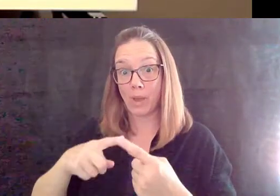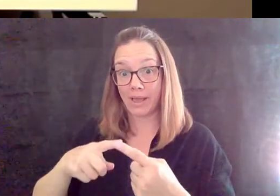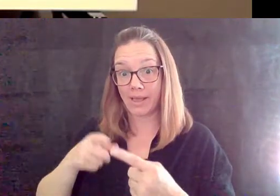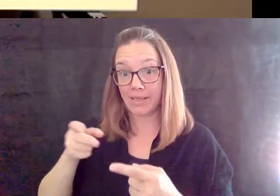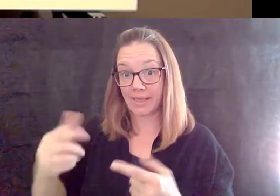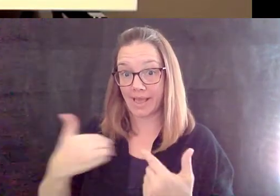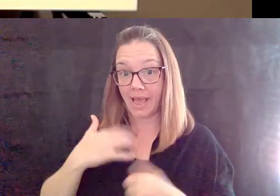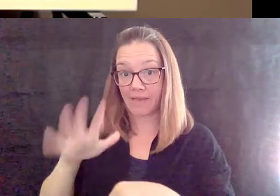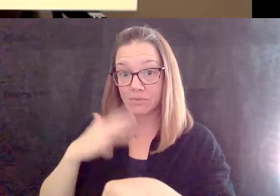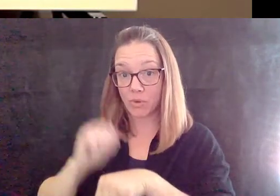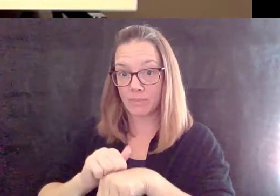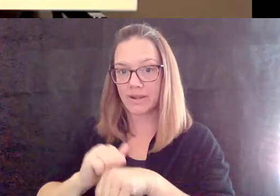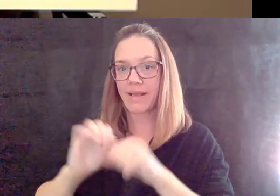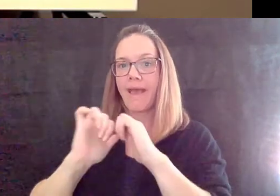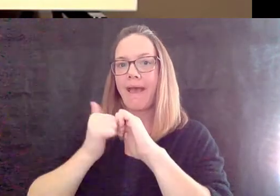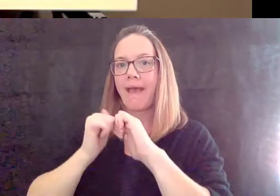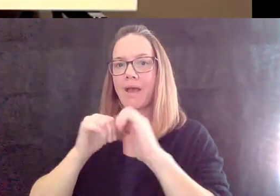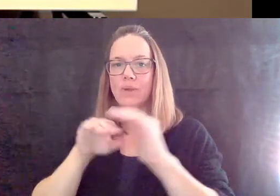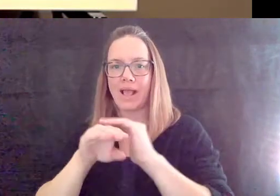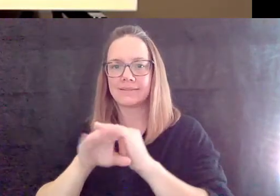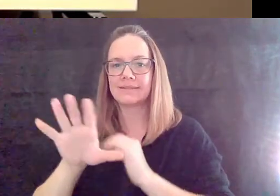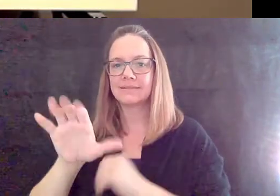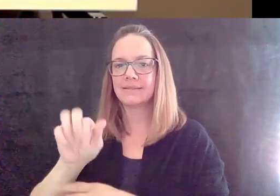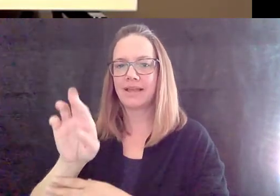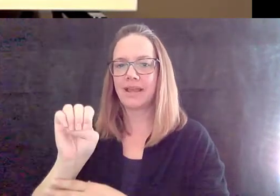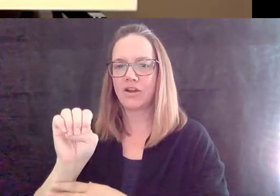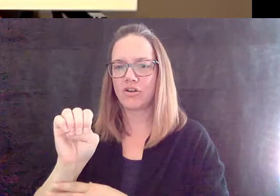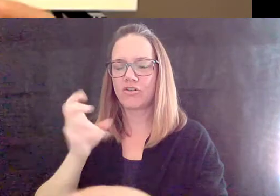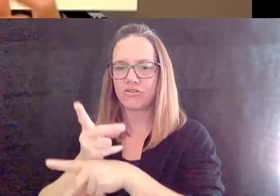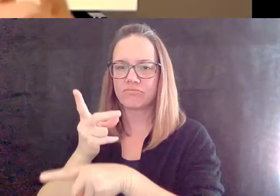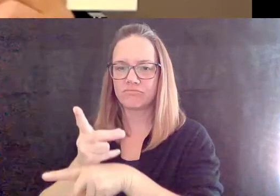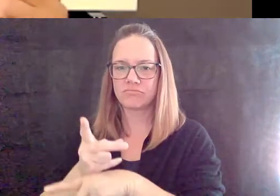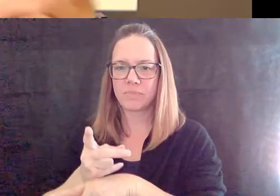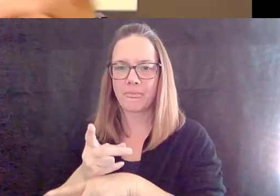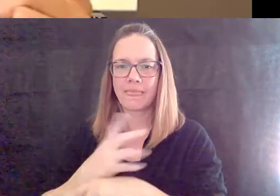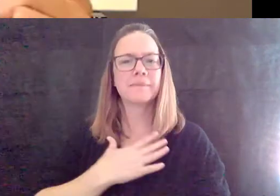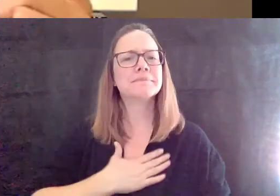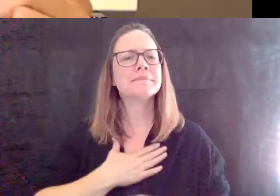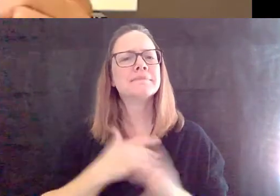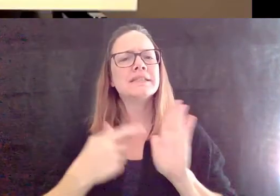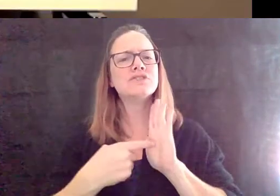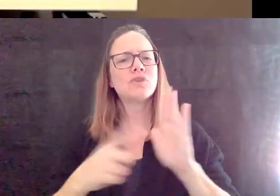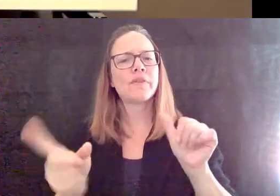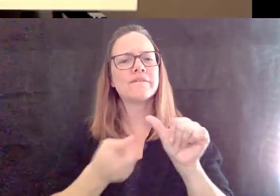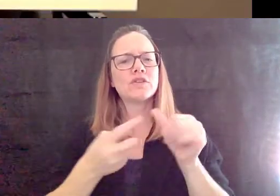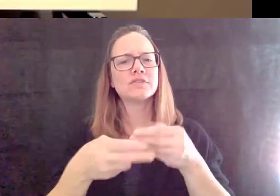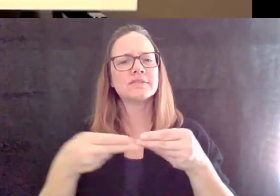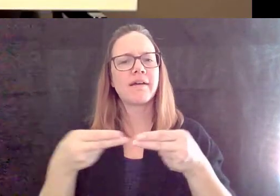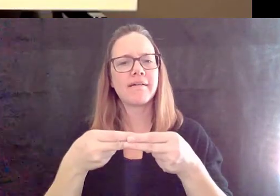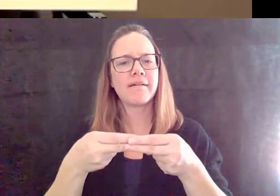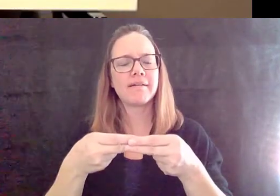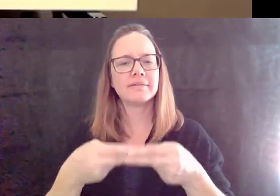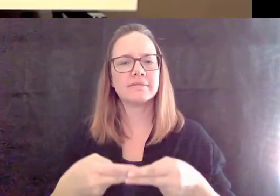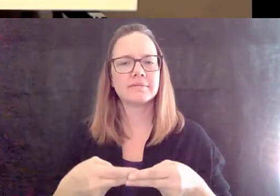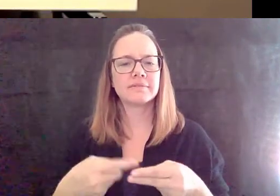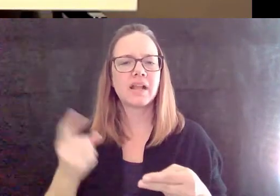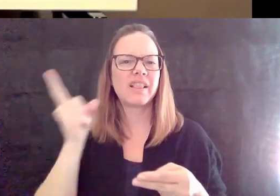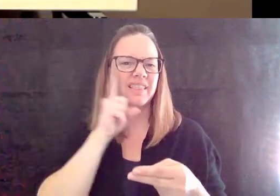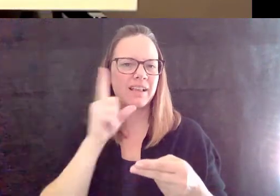and help facilitate access to care. So if you could please show the first slide here,